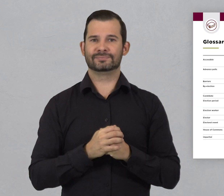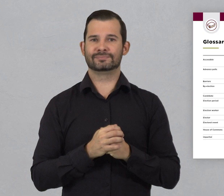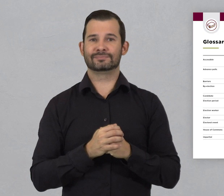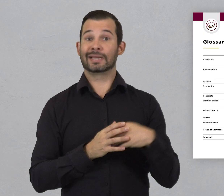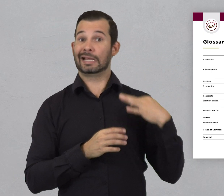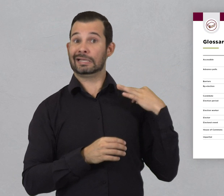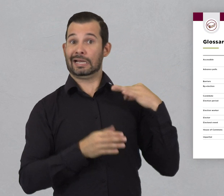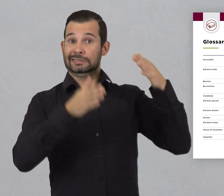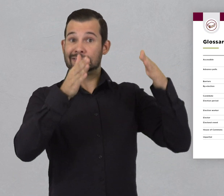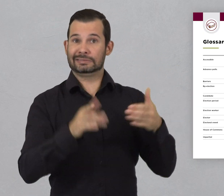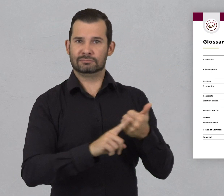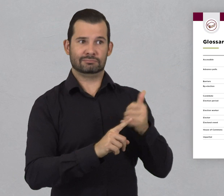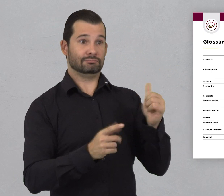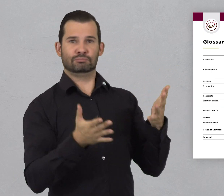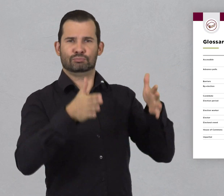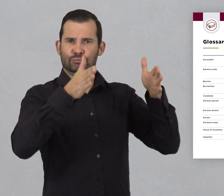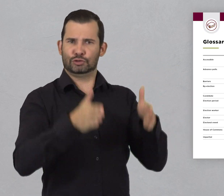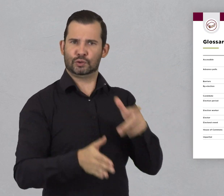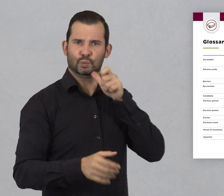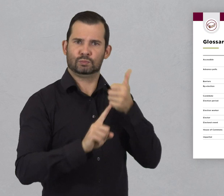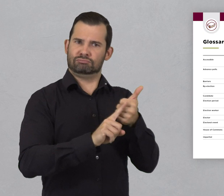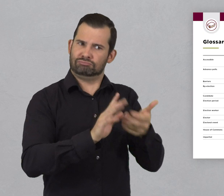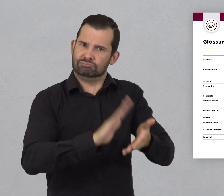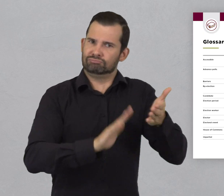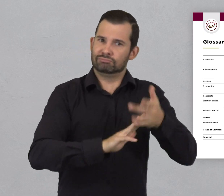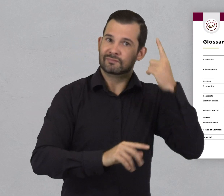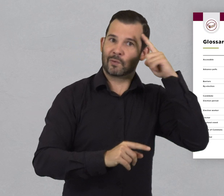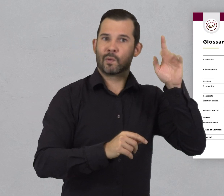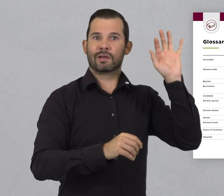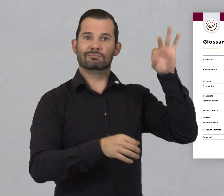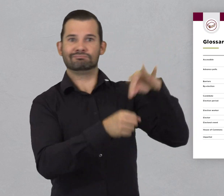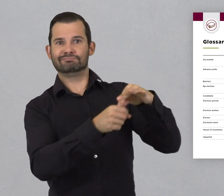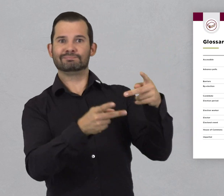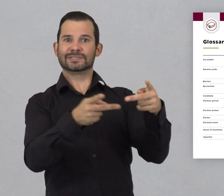Candidate: A person who runs for an elected position.